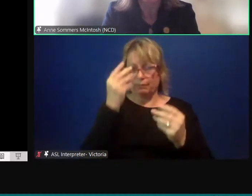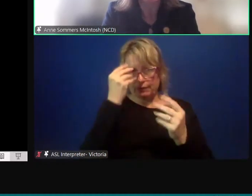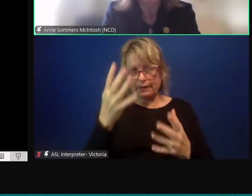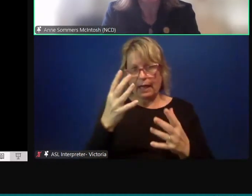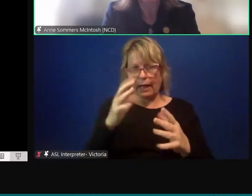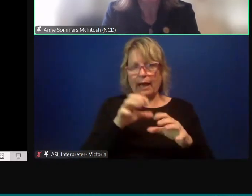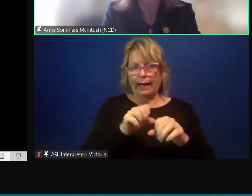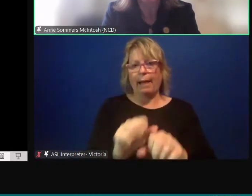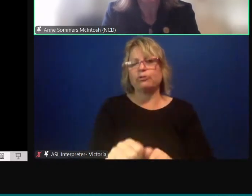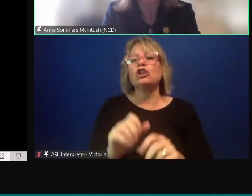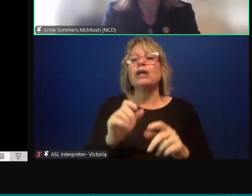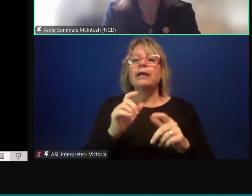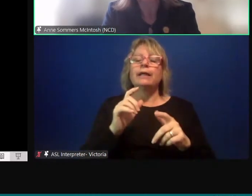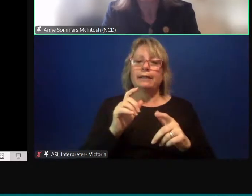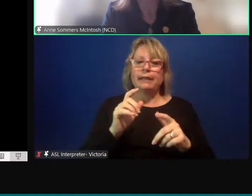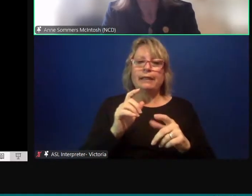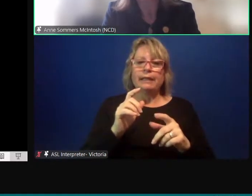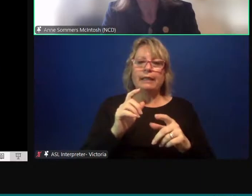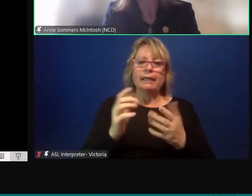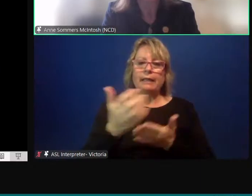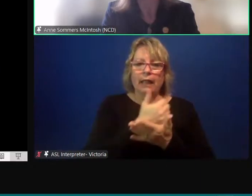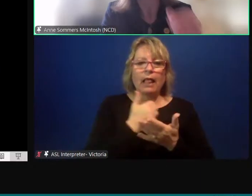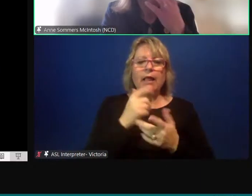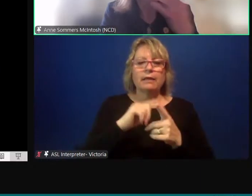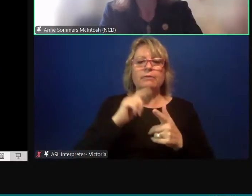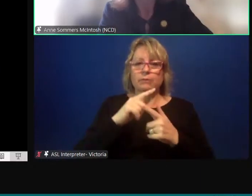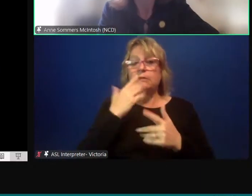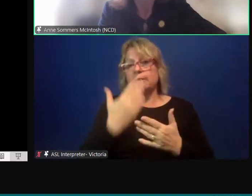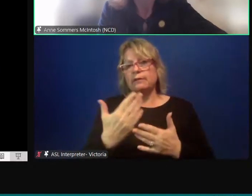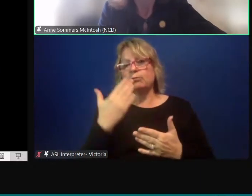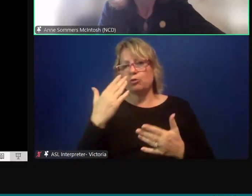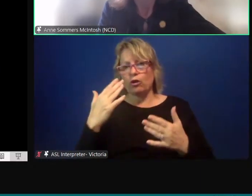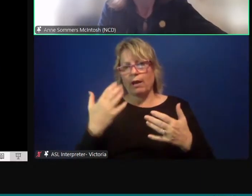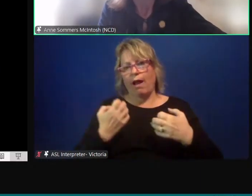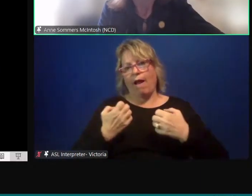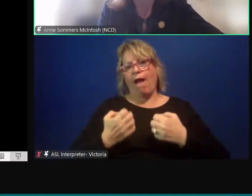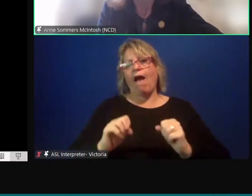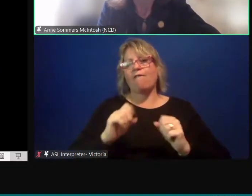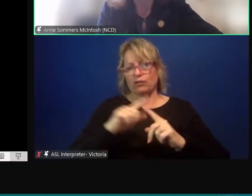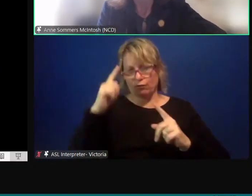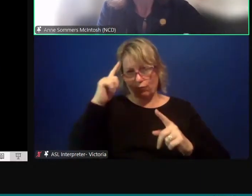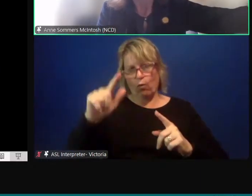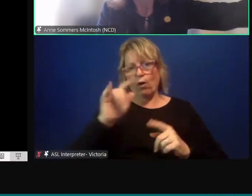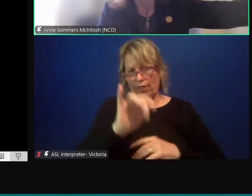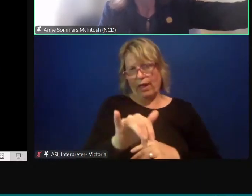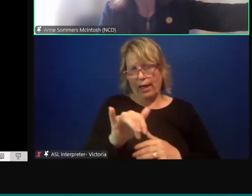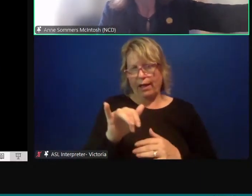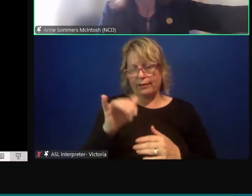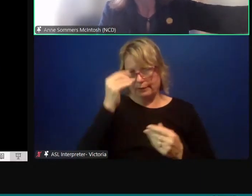We're starting to see some efforts along those lines. Now, the health disparities